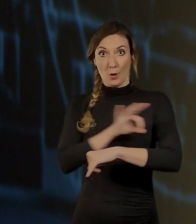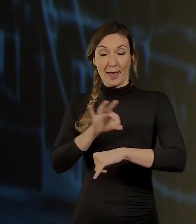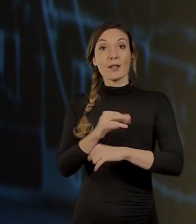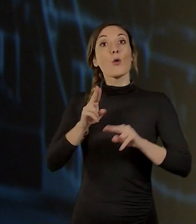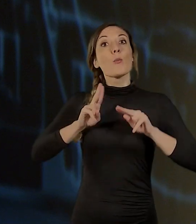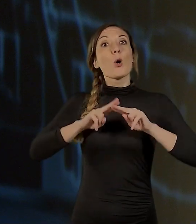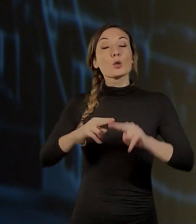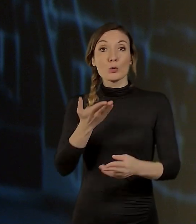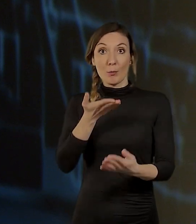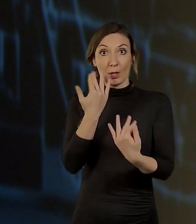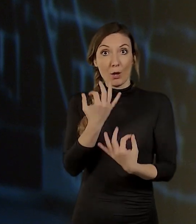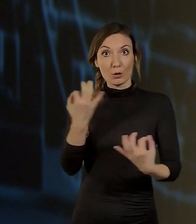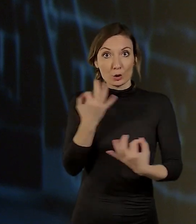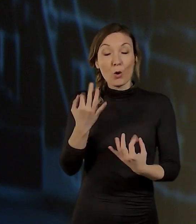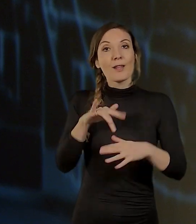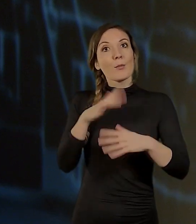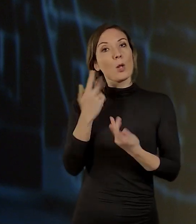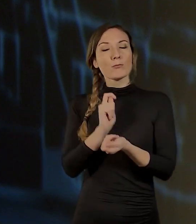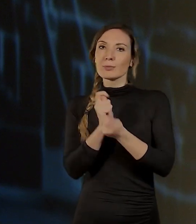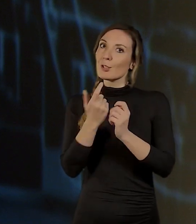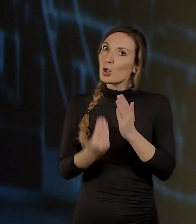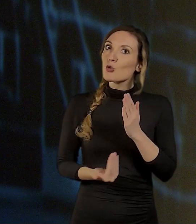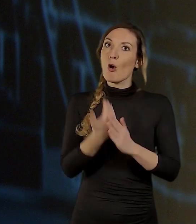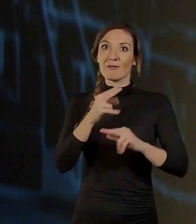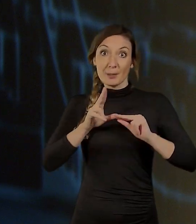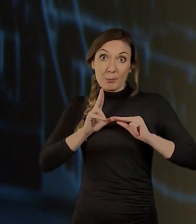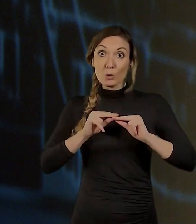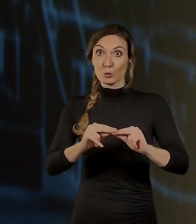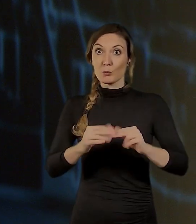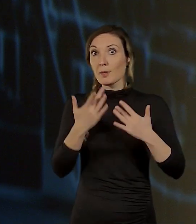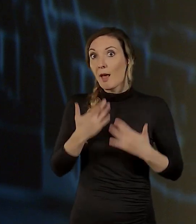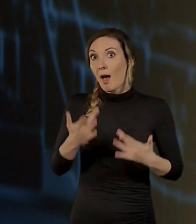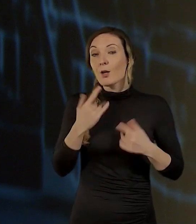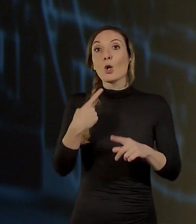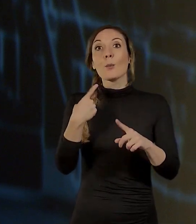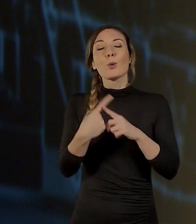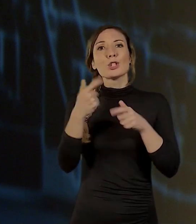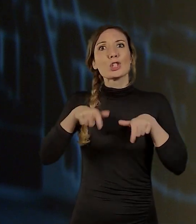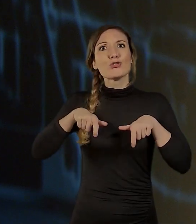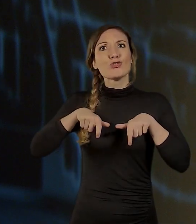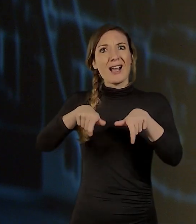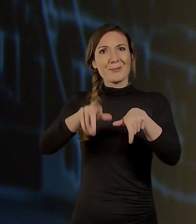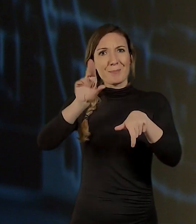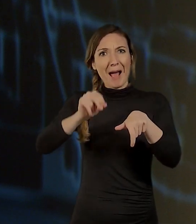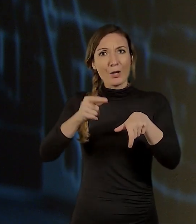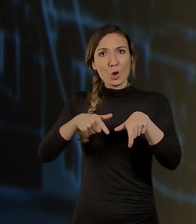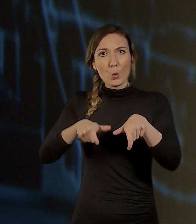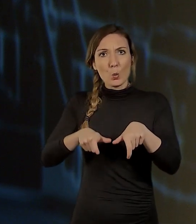who often, as developers tell me, then become the main critics of the developers. Because they live in the area and they don't take the next stages easily.